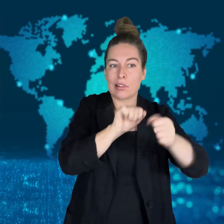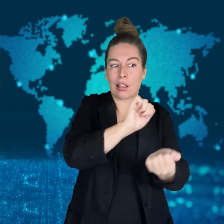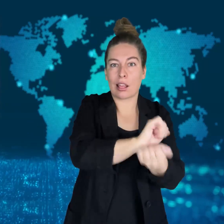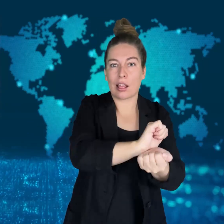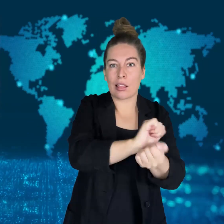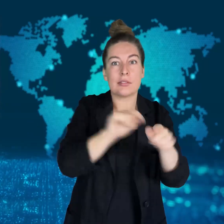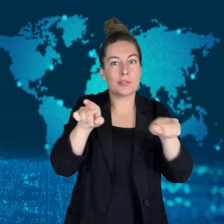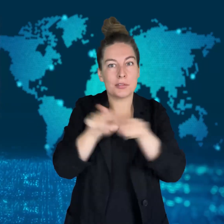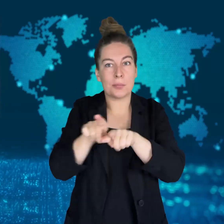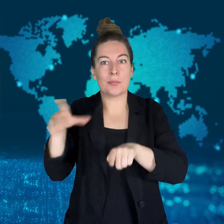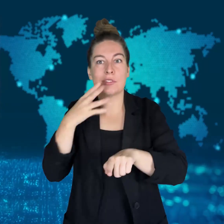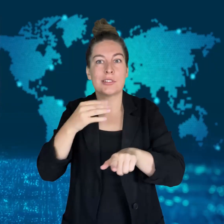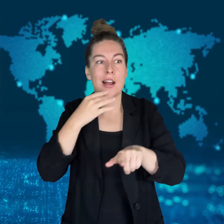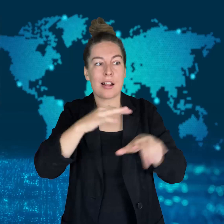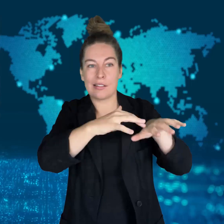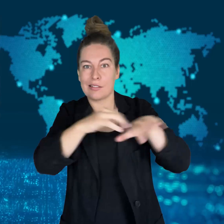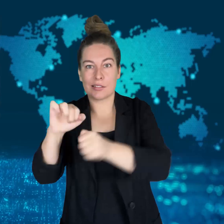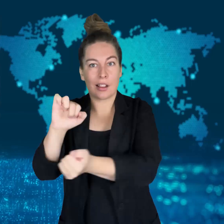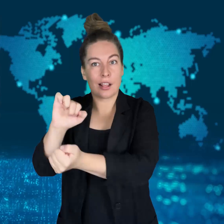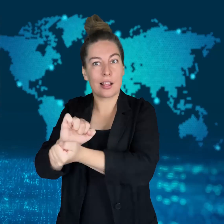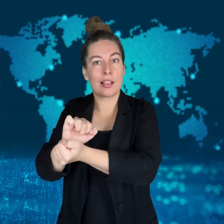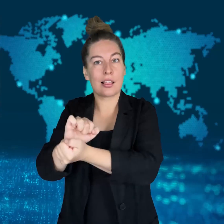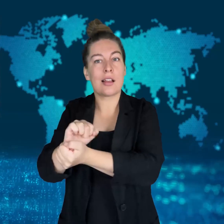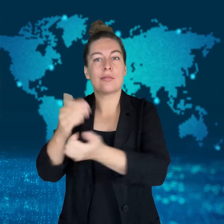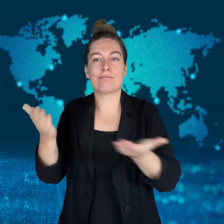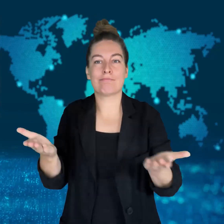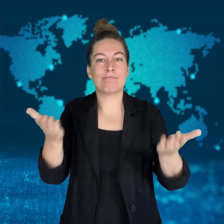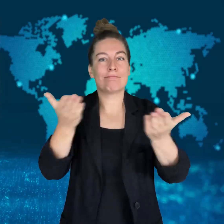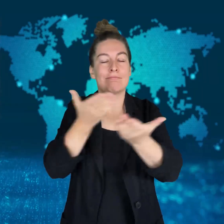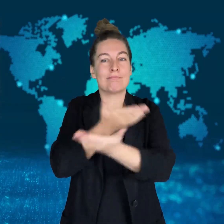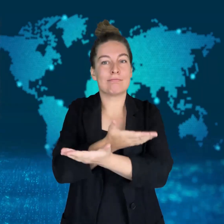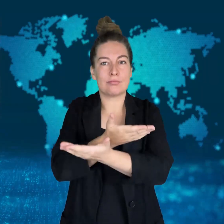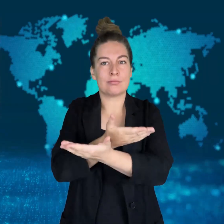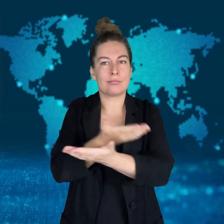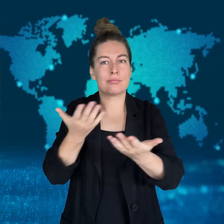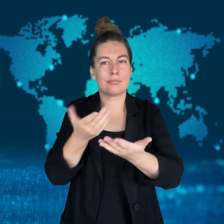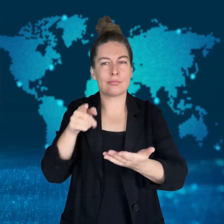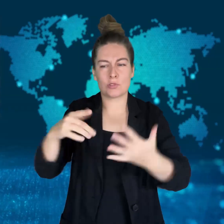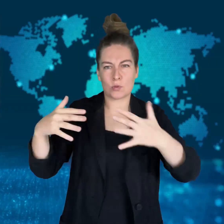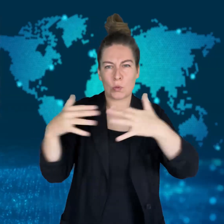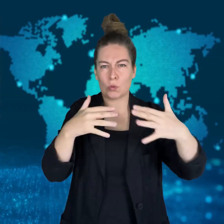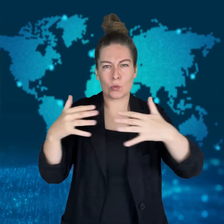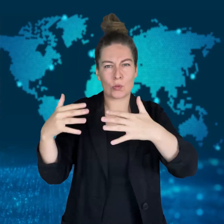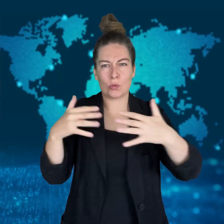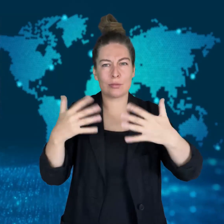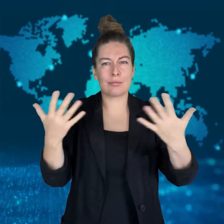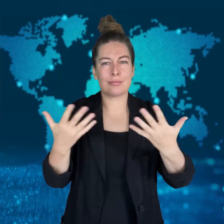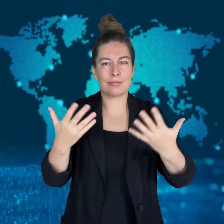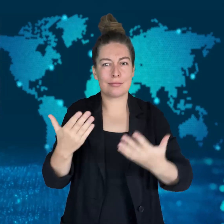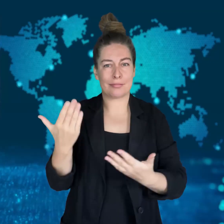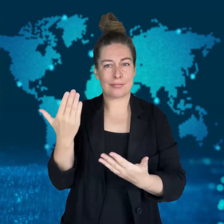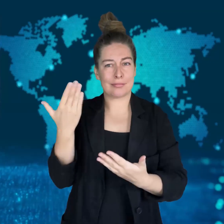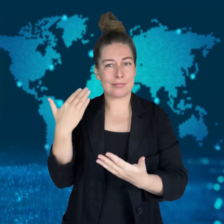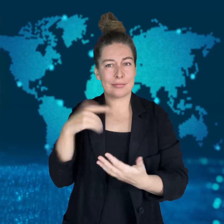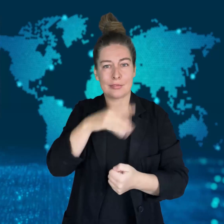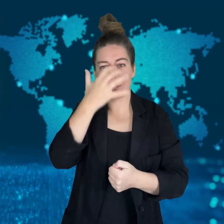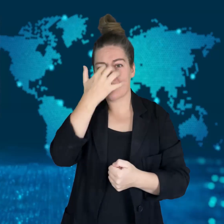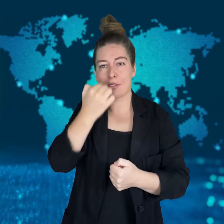The war began when a few thousand Hamas militants stormed into southern Israel.